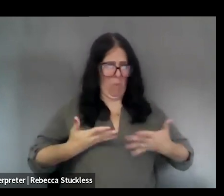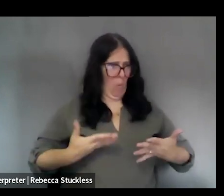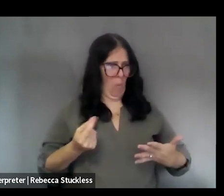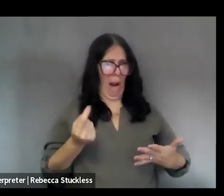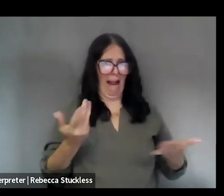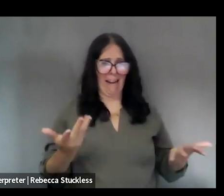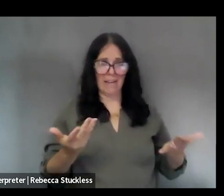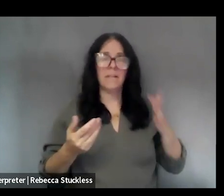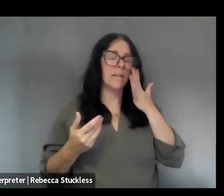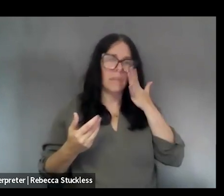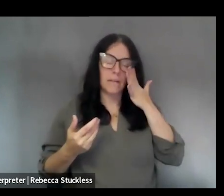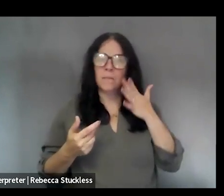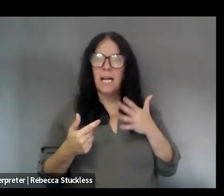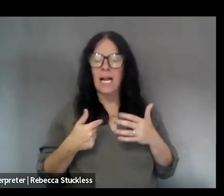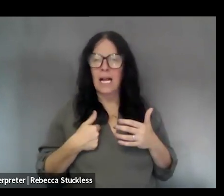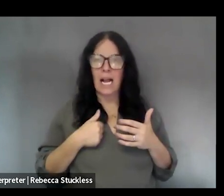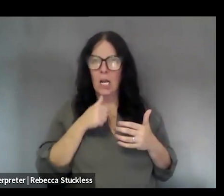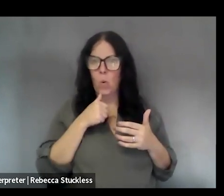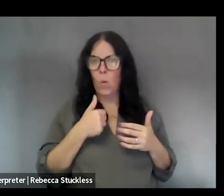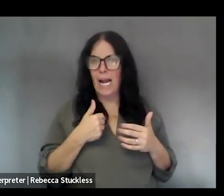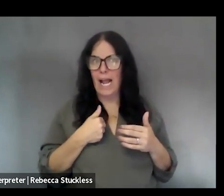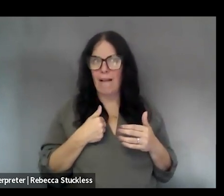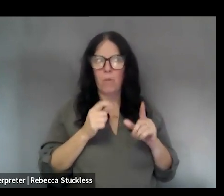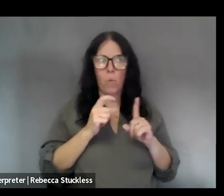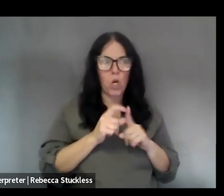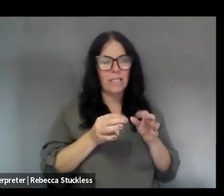and because I don't have the words or language or framework, I don't know how to explain that